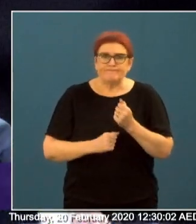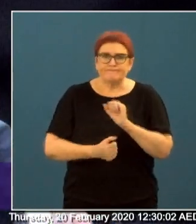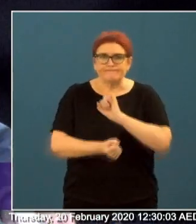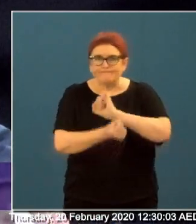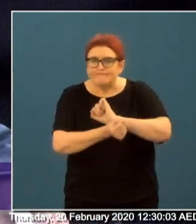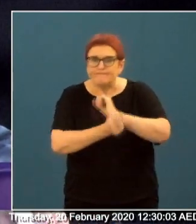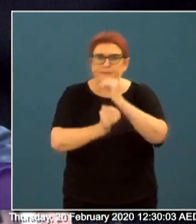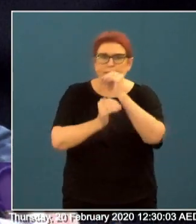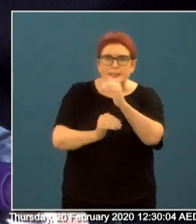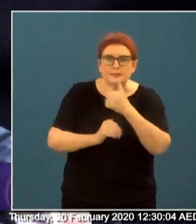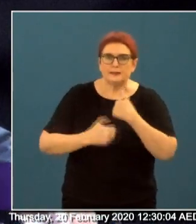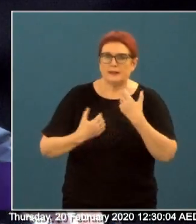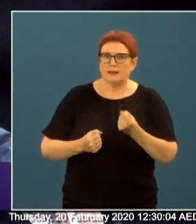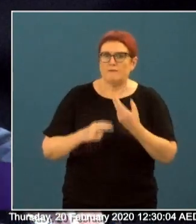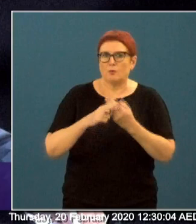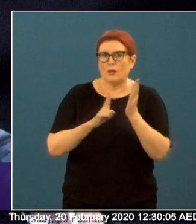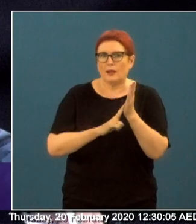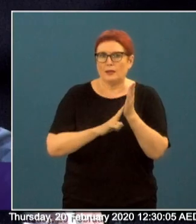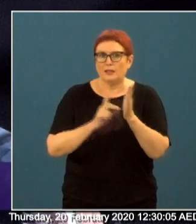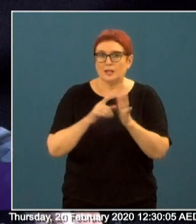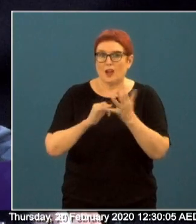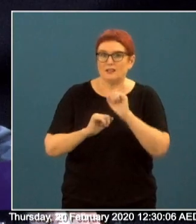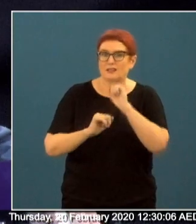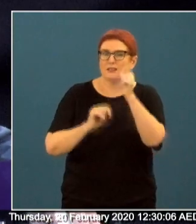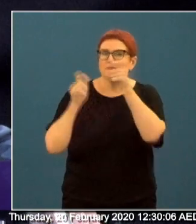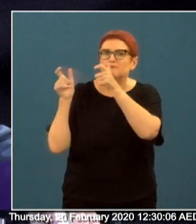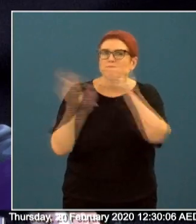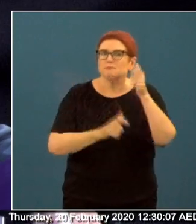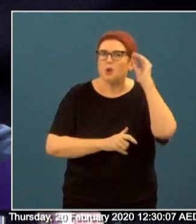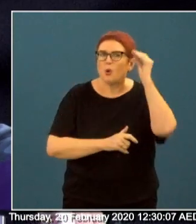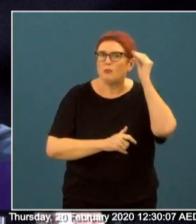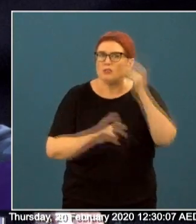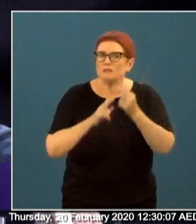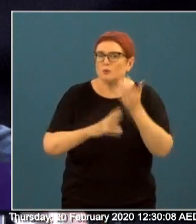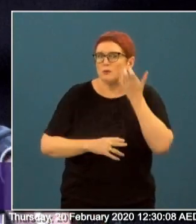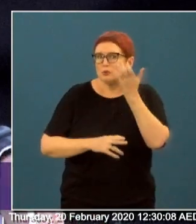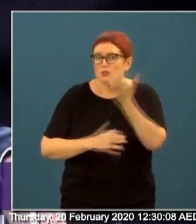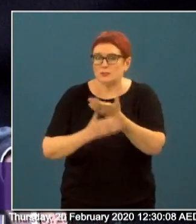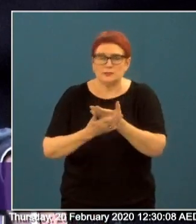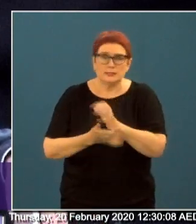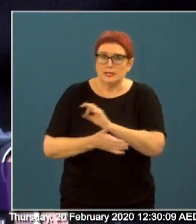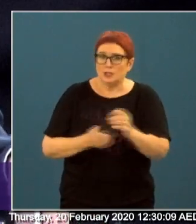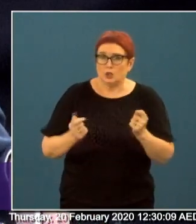that are challenges for the NDIS Quality and Safeguards Commission as it goes forward in monitoring deaths in people with disabilities.